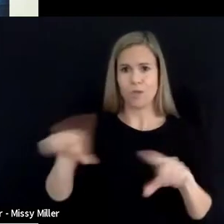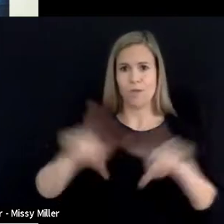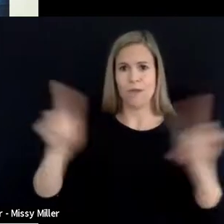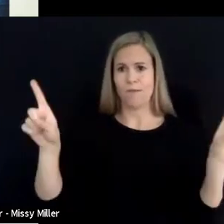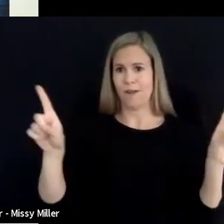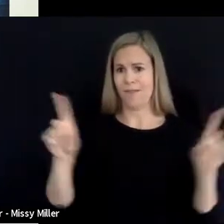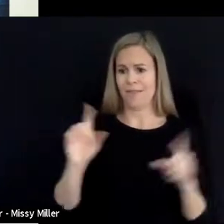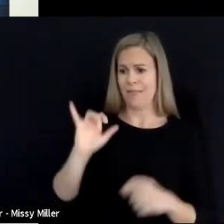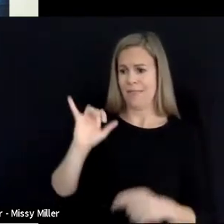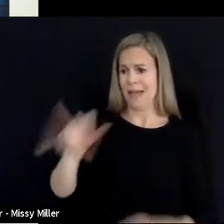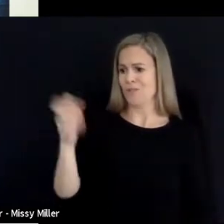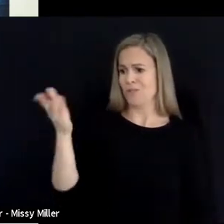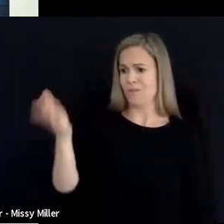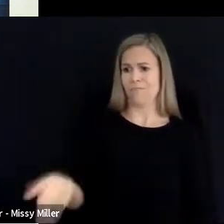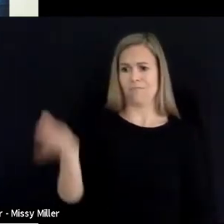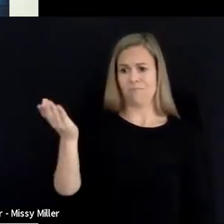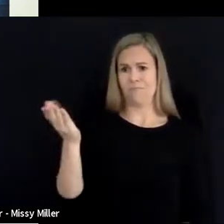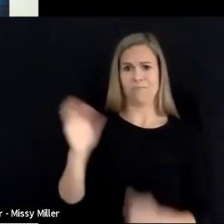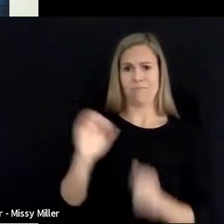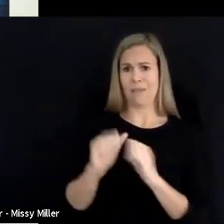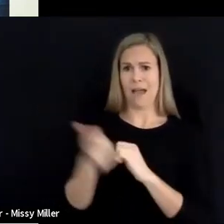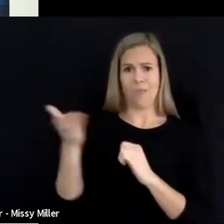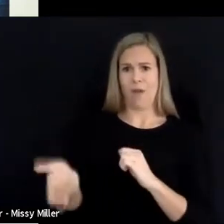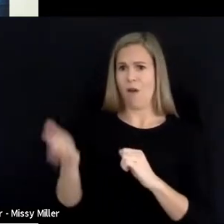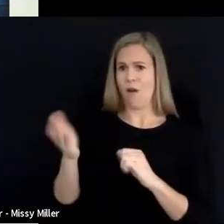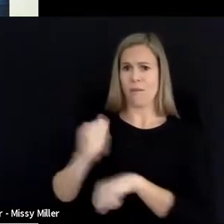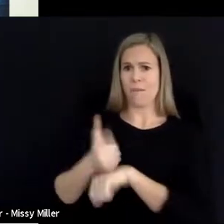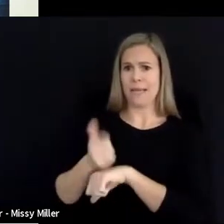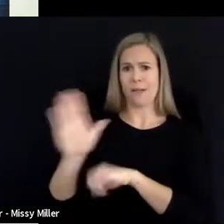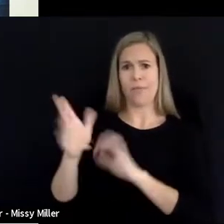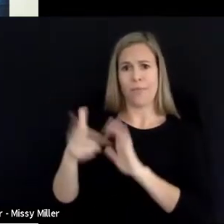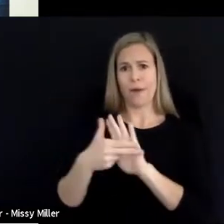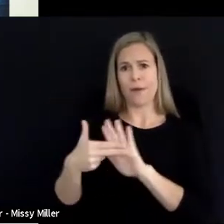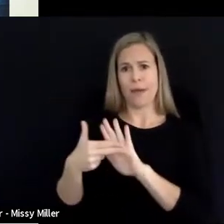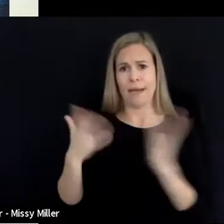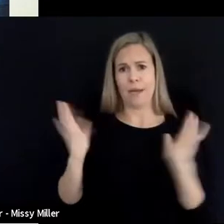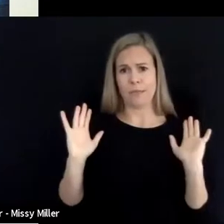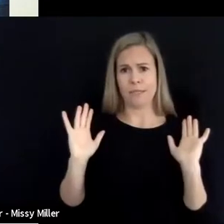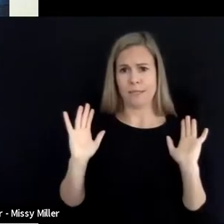because of the diagnosis that they have and because they have a disability.